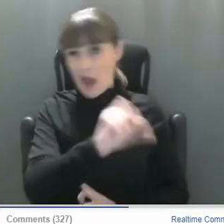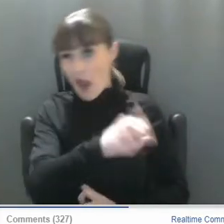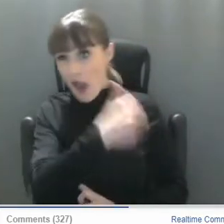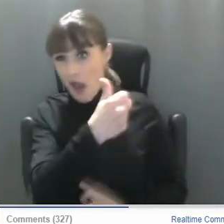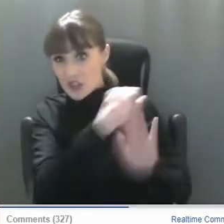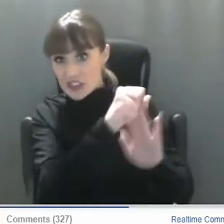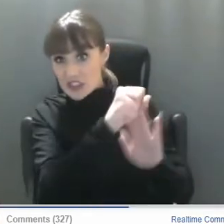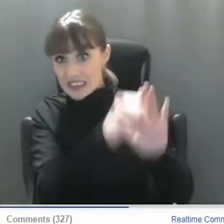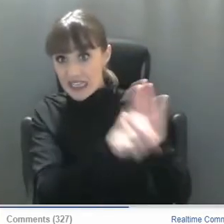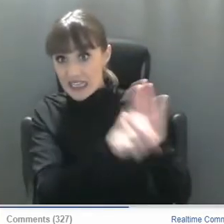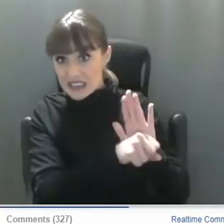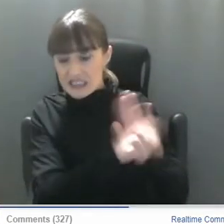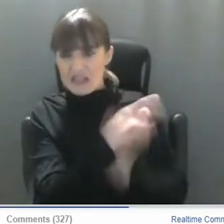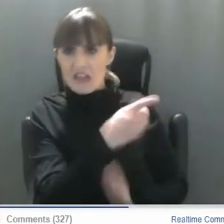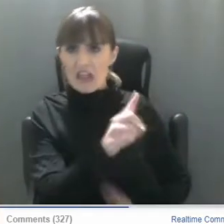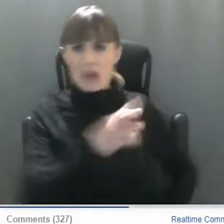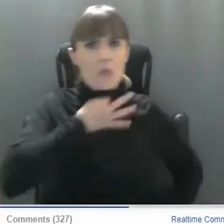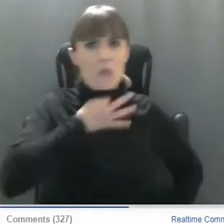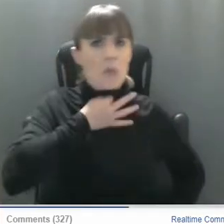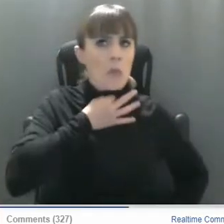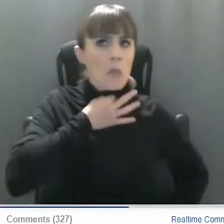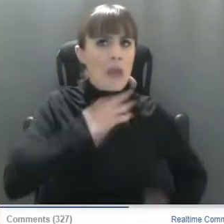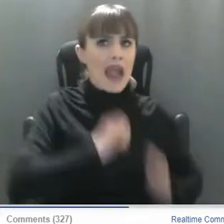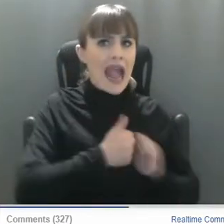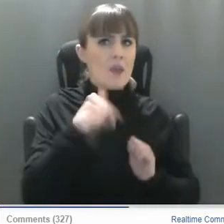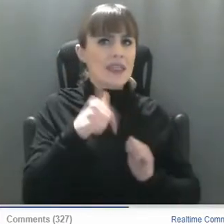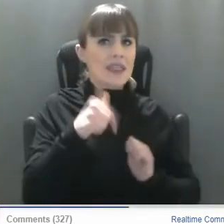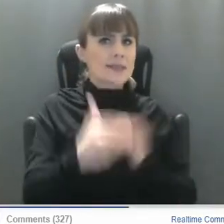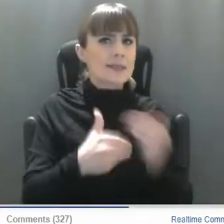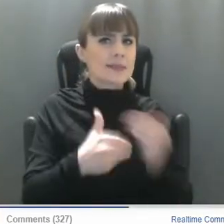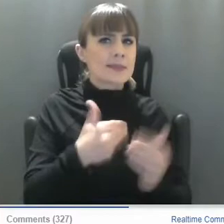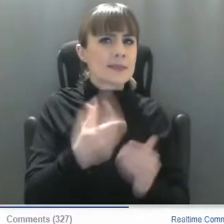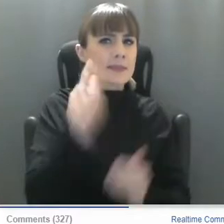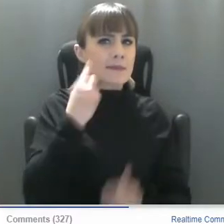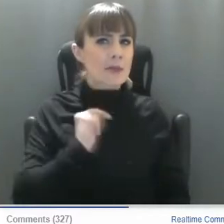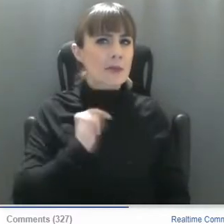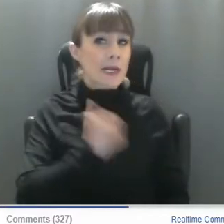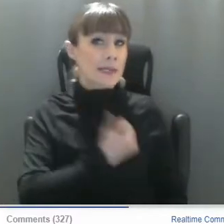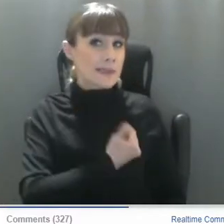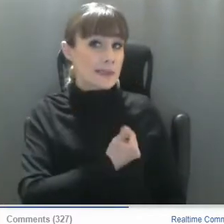because they're in the same position we've been in. All the zoos closed and we